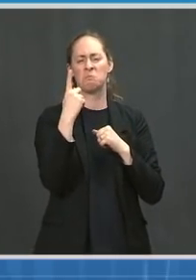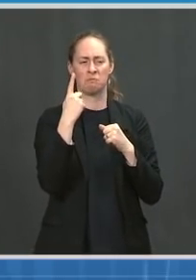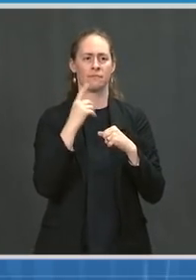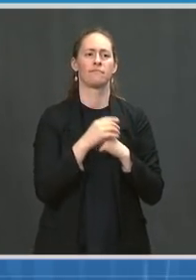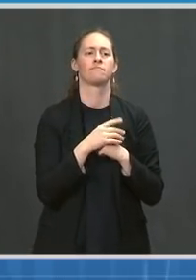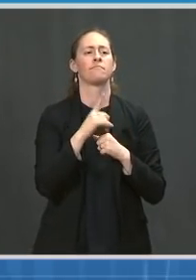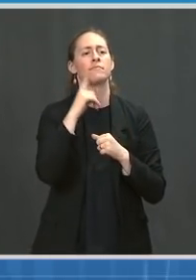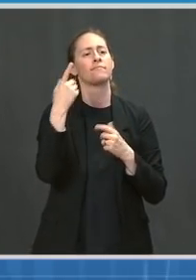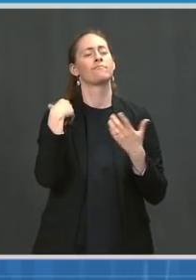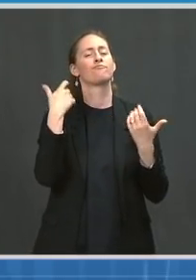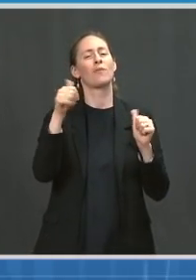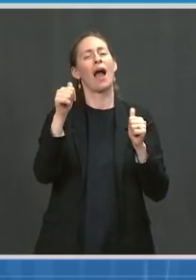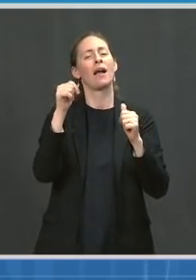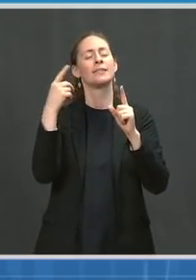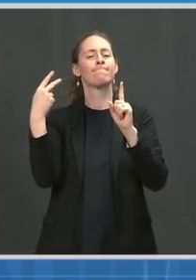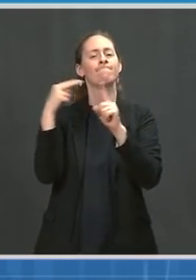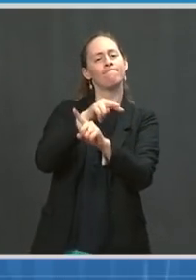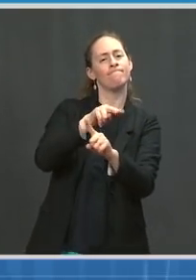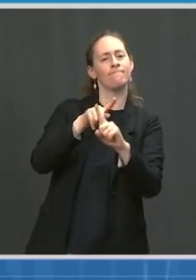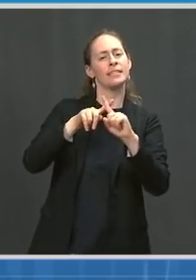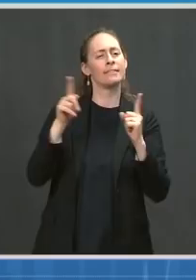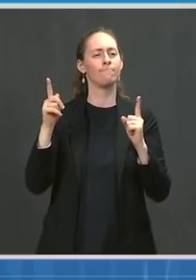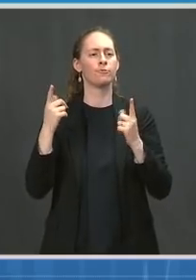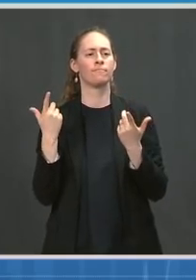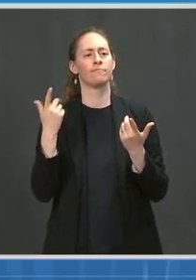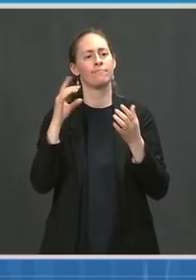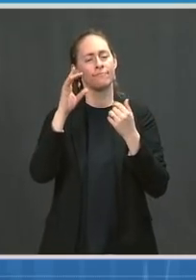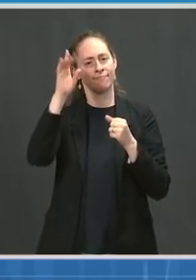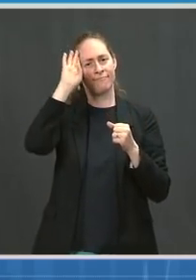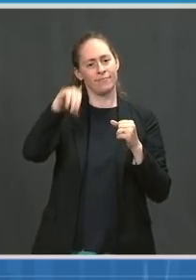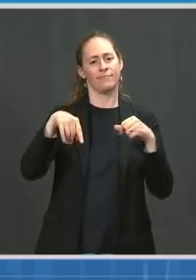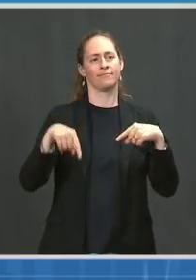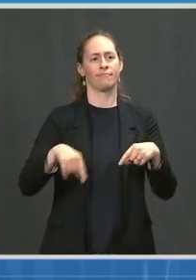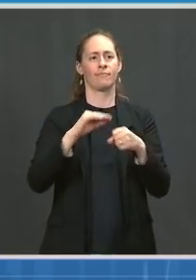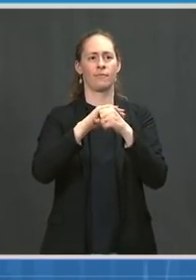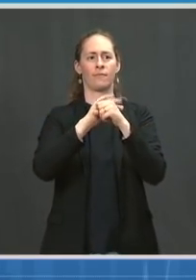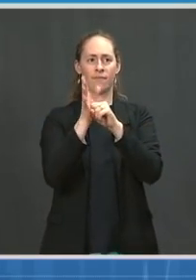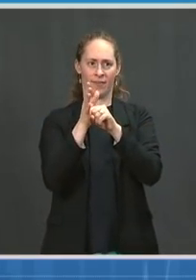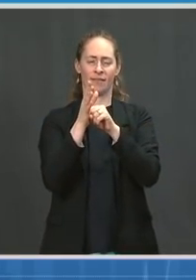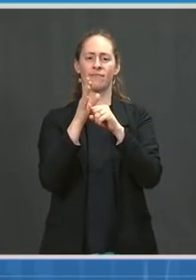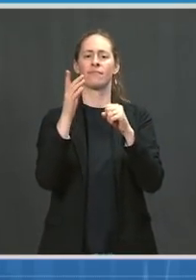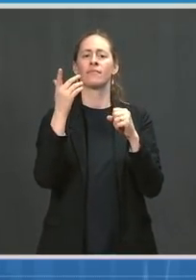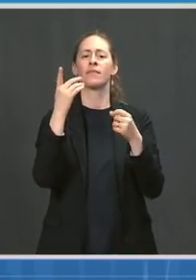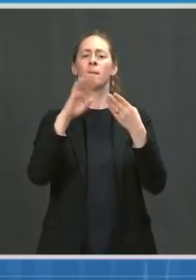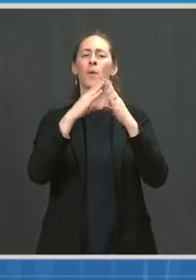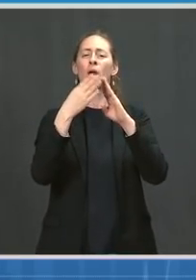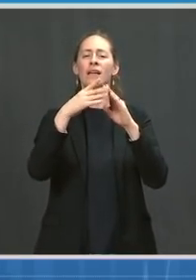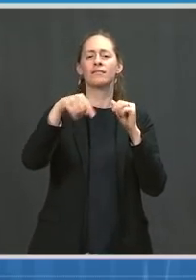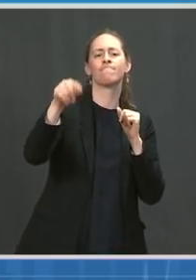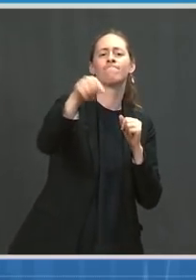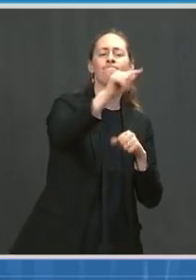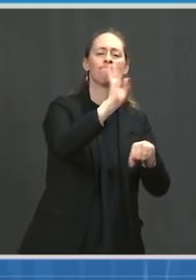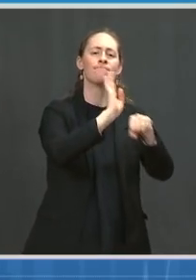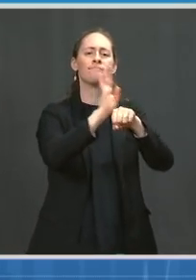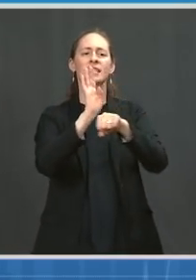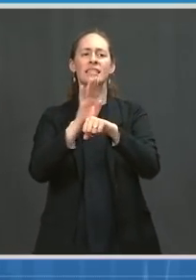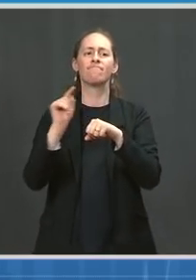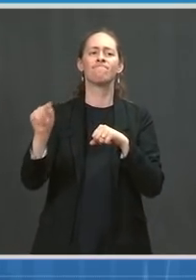and that had to do with the COVID-19 Community Corps. Surgeon General Vivek Murthy and I